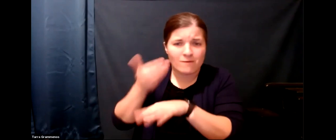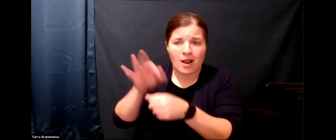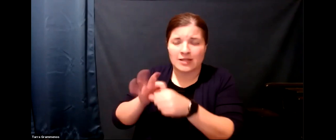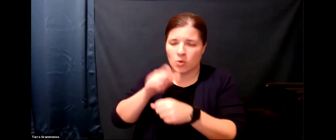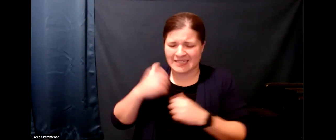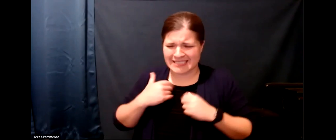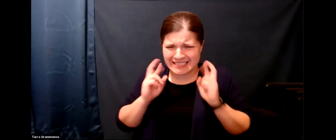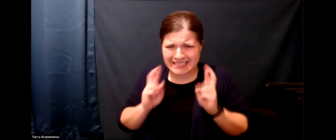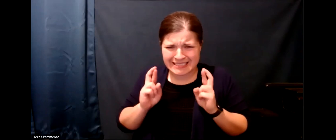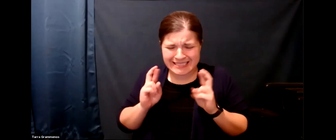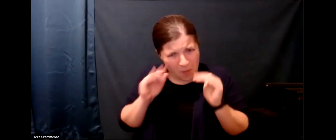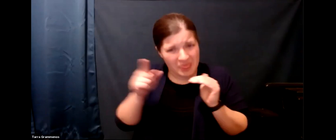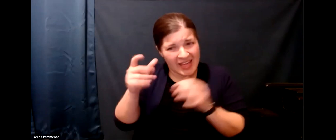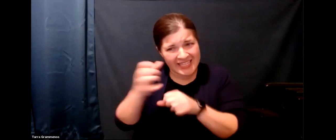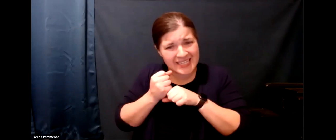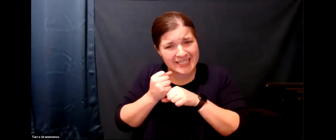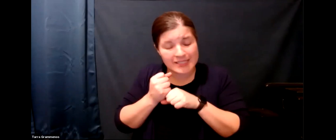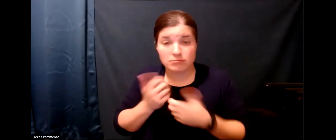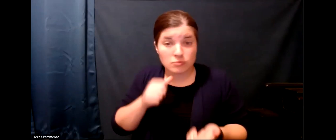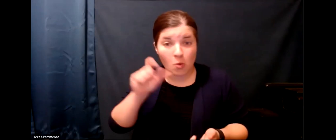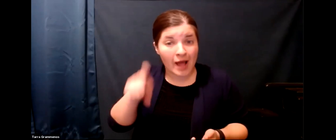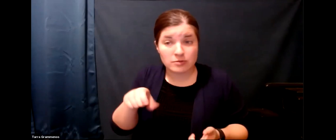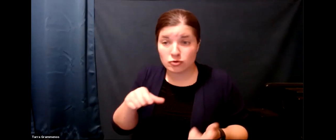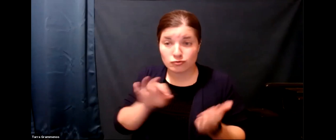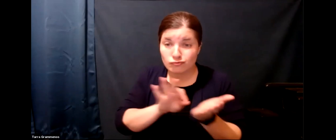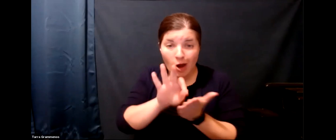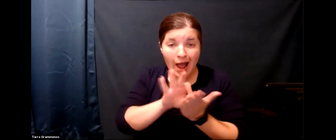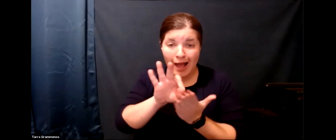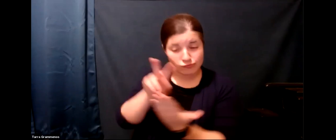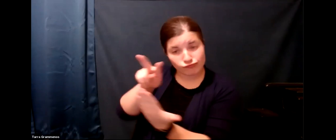they get it or not, did they process it, how do I know.